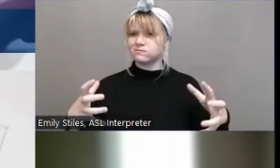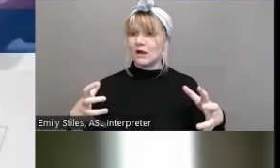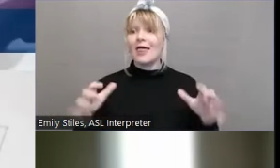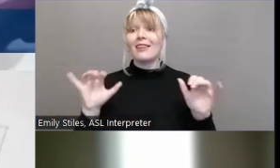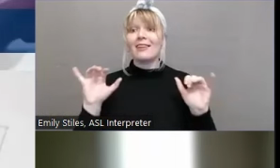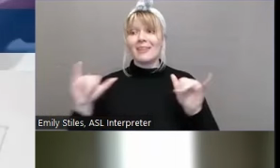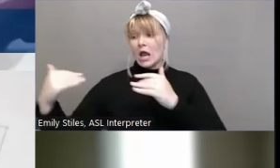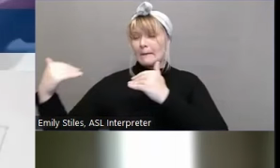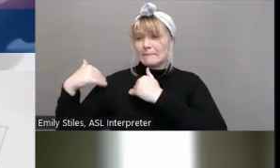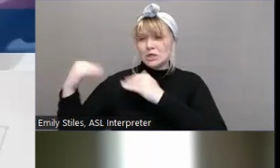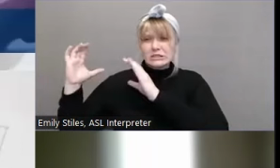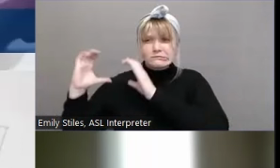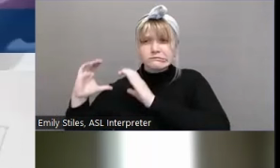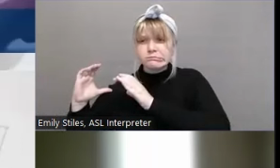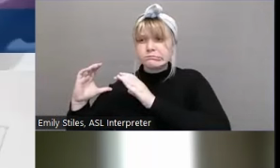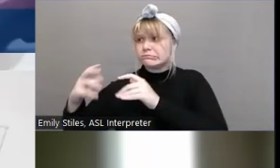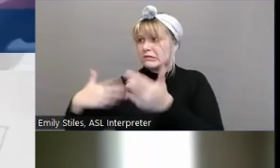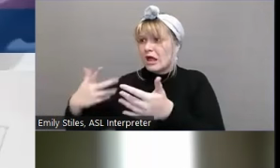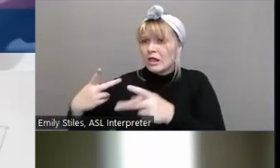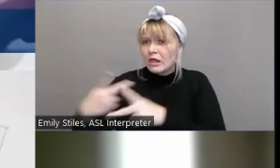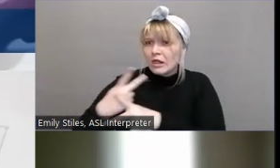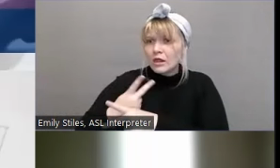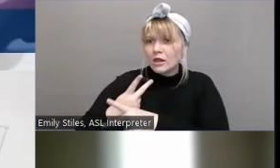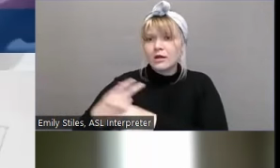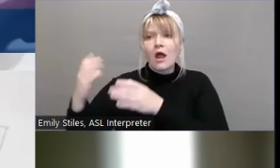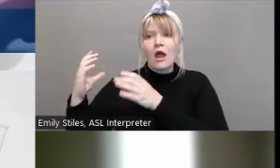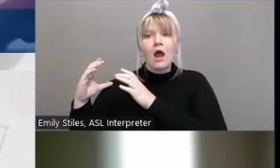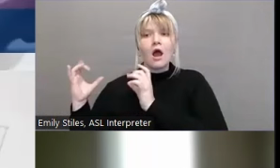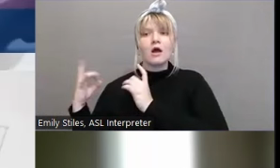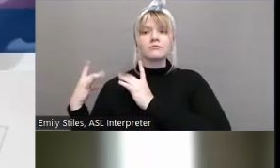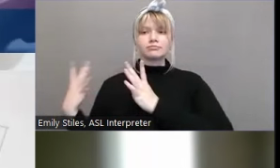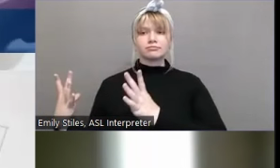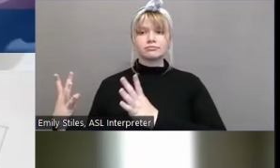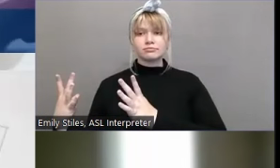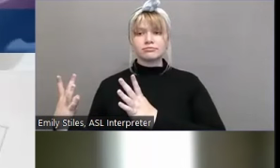of coordinating is taken off of the clients.